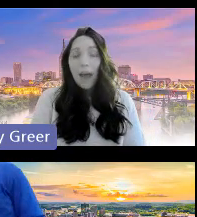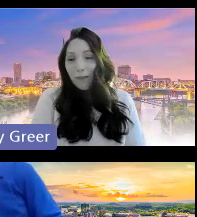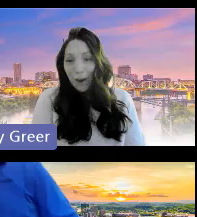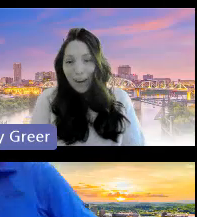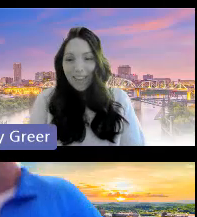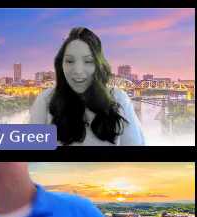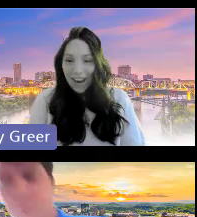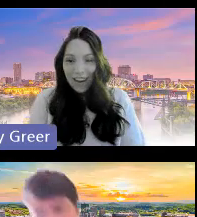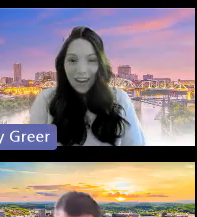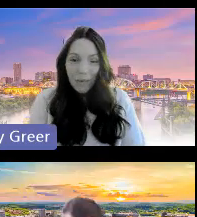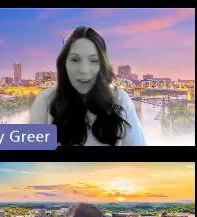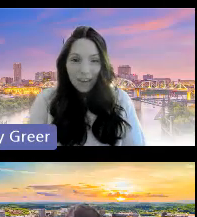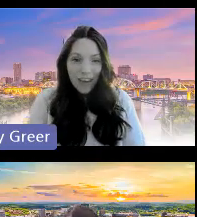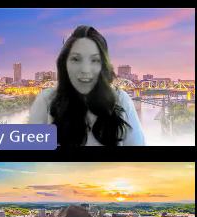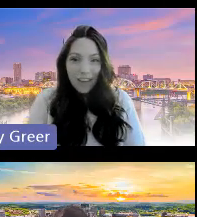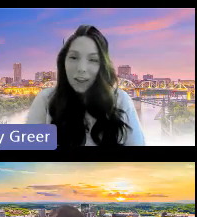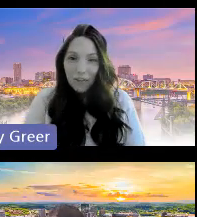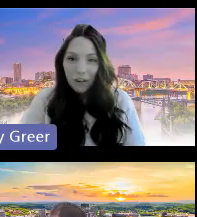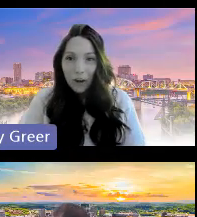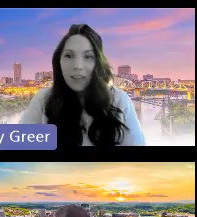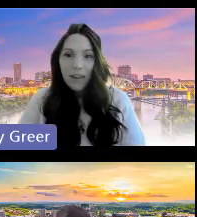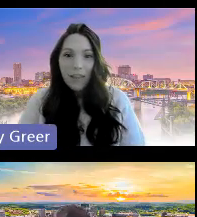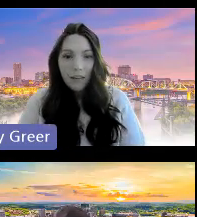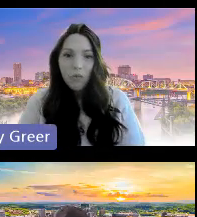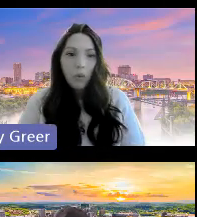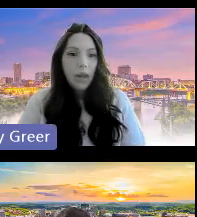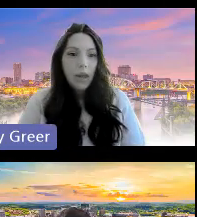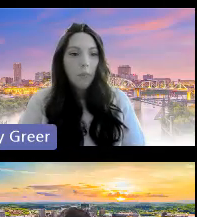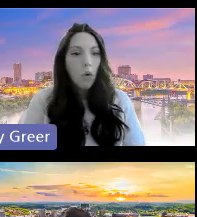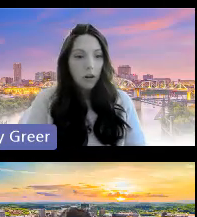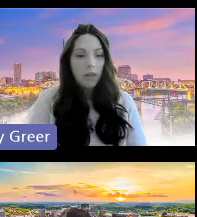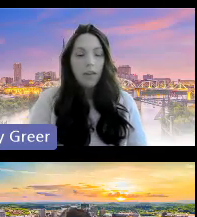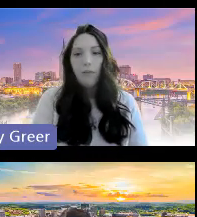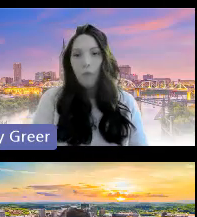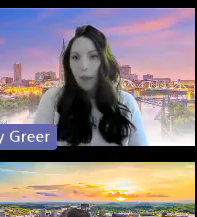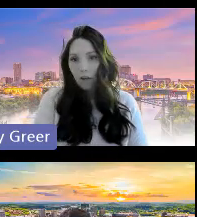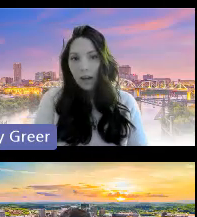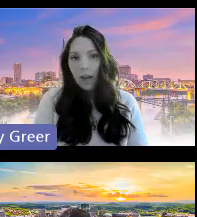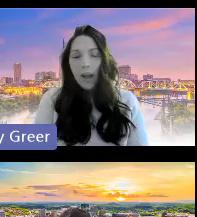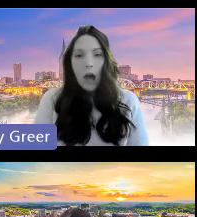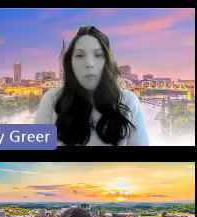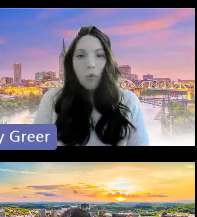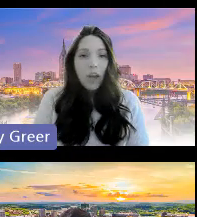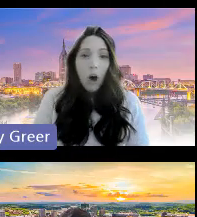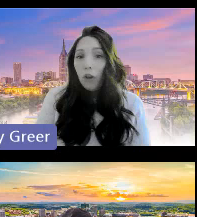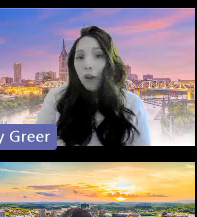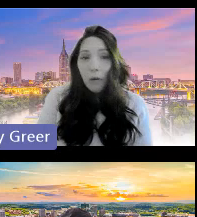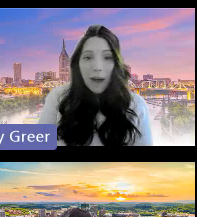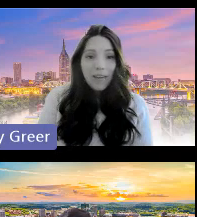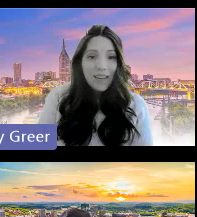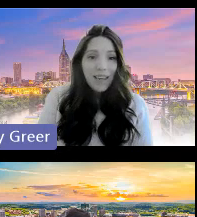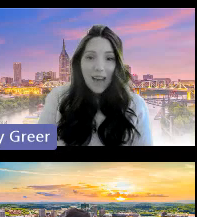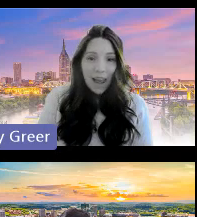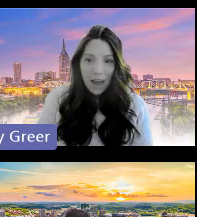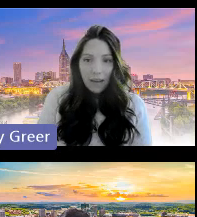I'm very excited about today's lunch alert. I think this is really important information We all know about TEIS,